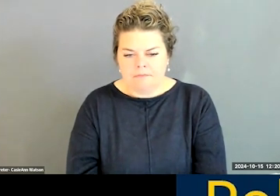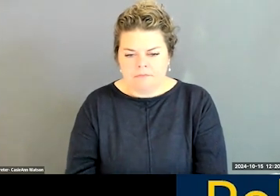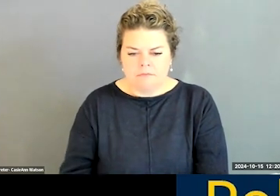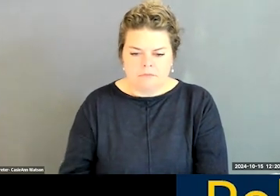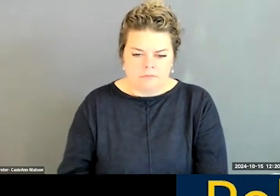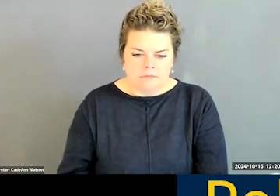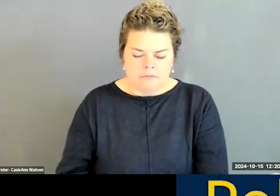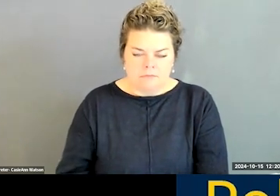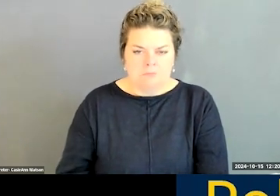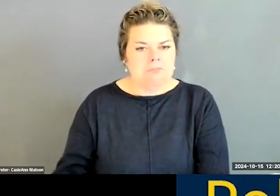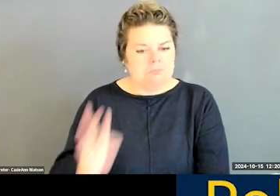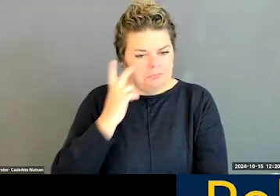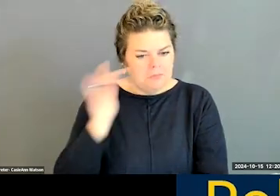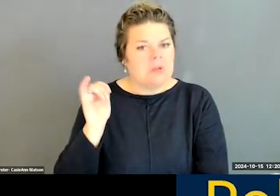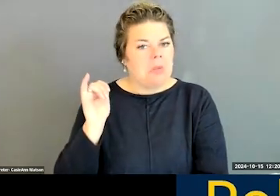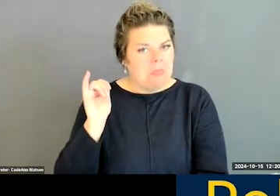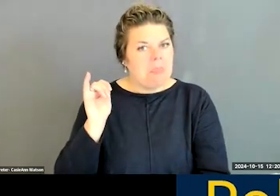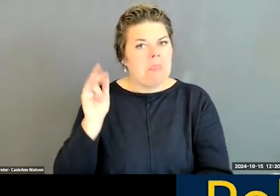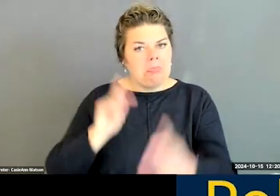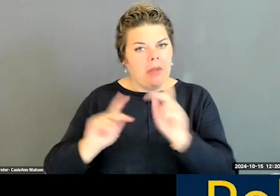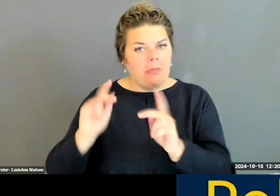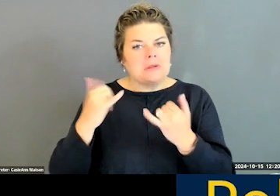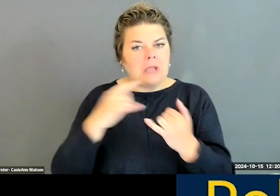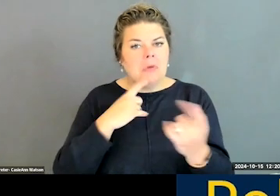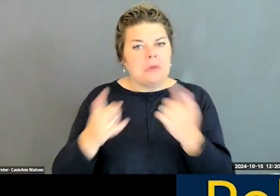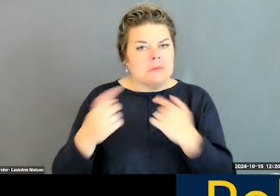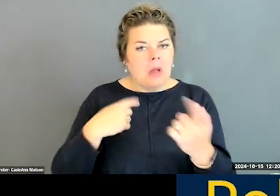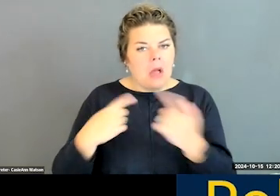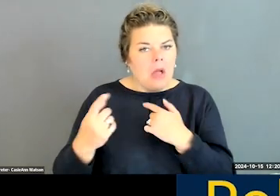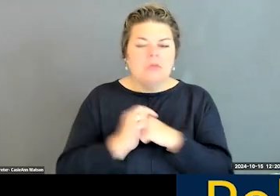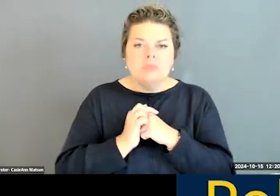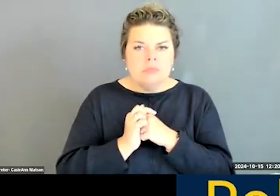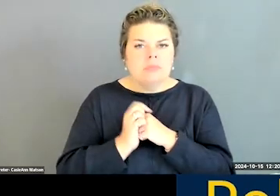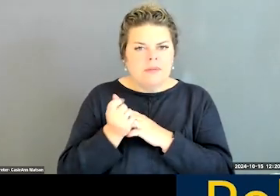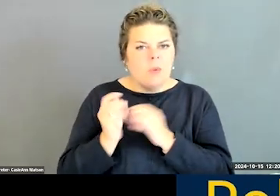Okay, it looks like people are still putting their answers in, so we'll give you just a few more seconds.